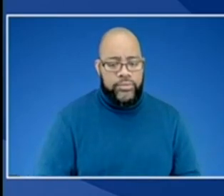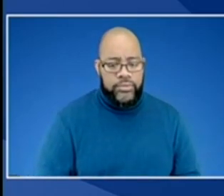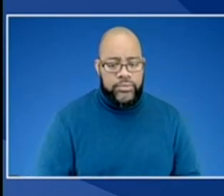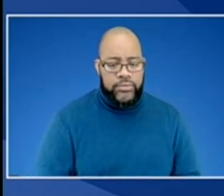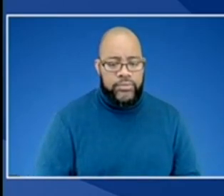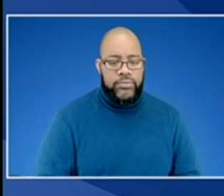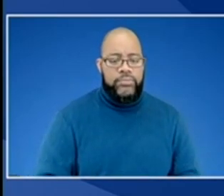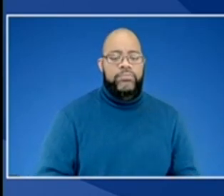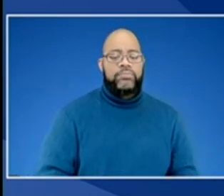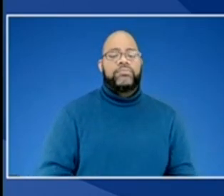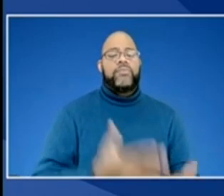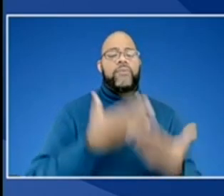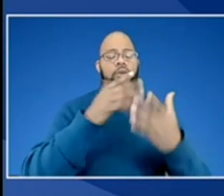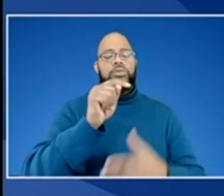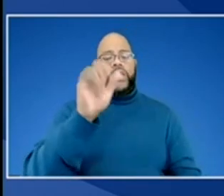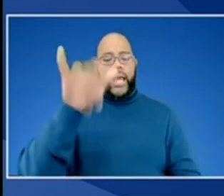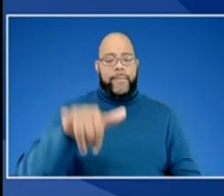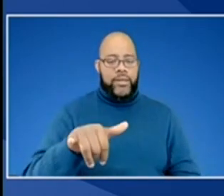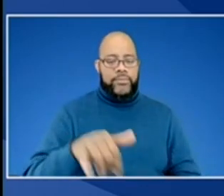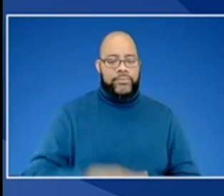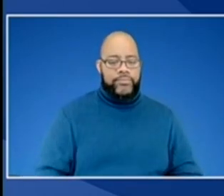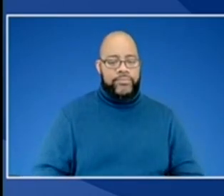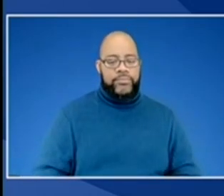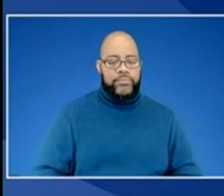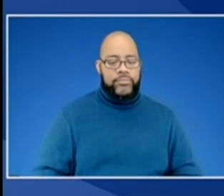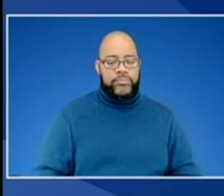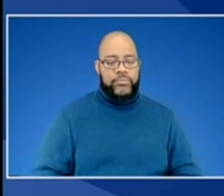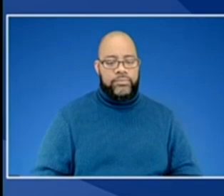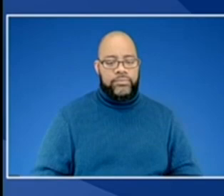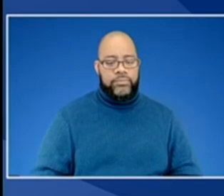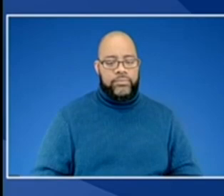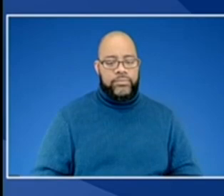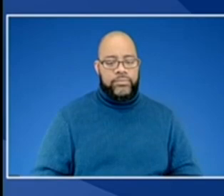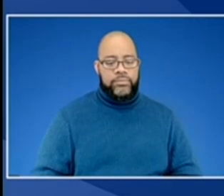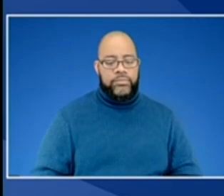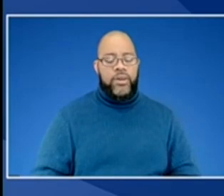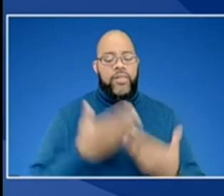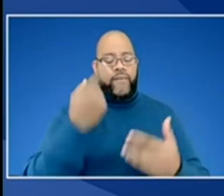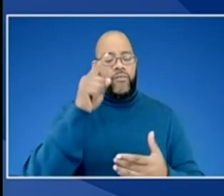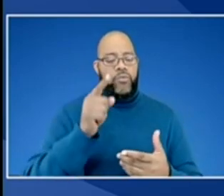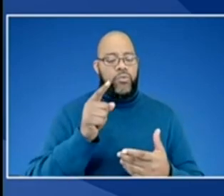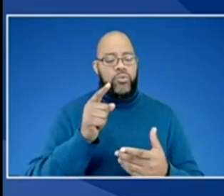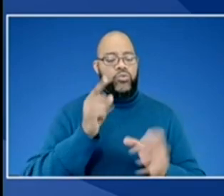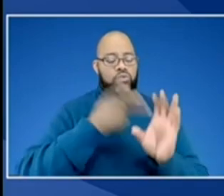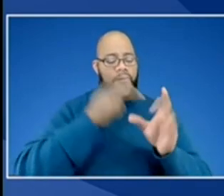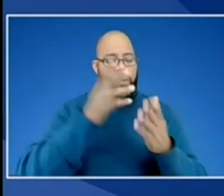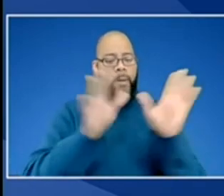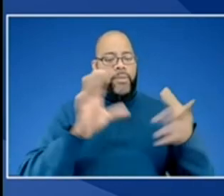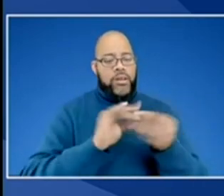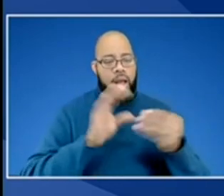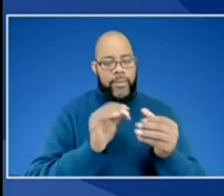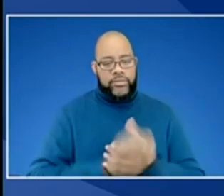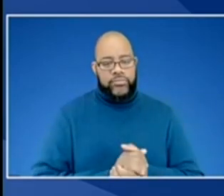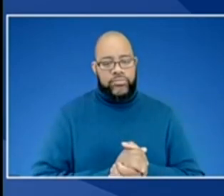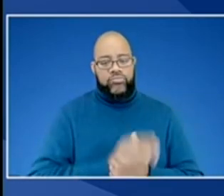Thank you, Tammy. Hello. Thank you for coming for public comment directly to the negotiators.